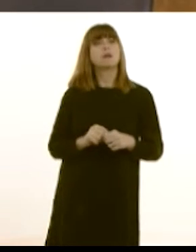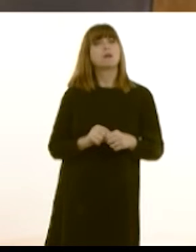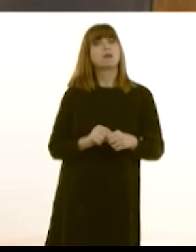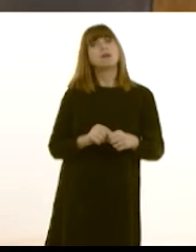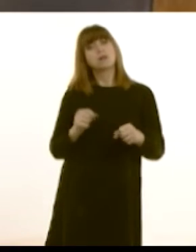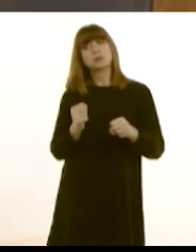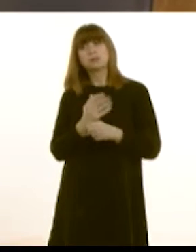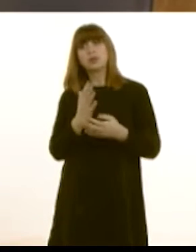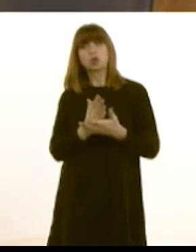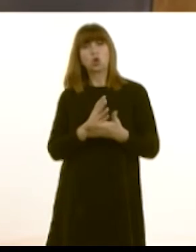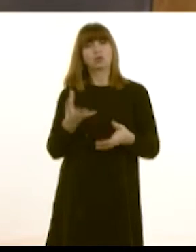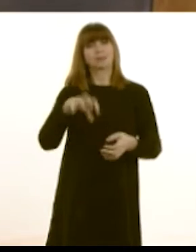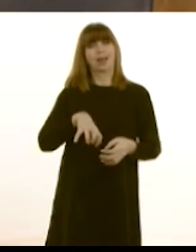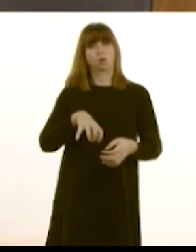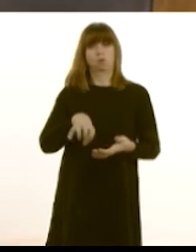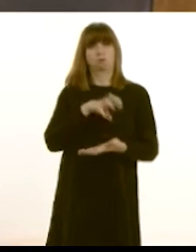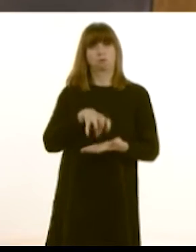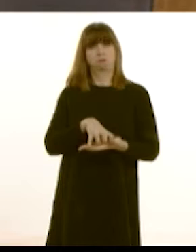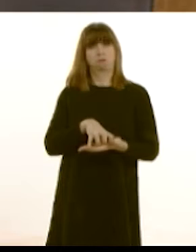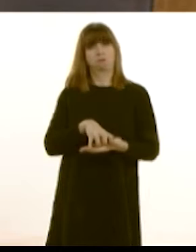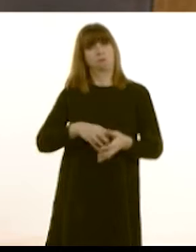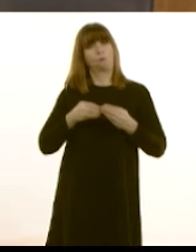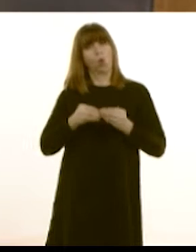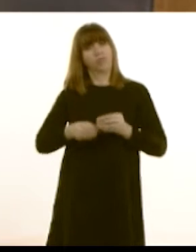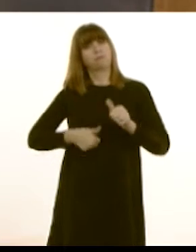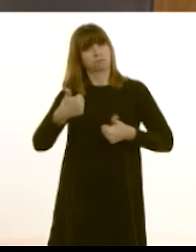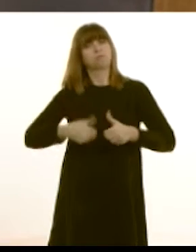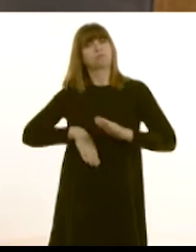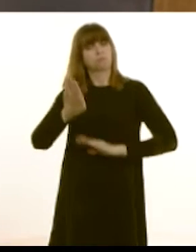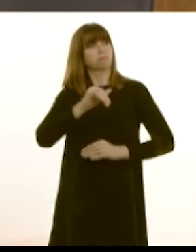In fairness to Members, theyíve already highlighted the Labour council in Swansea, and the work